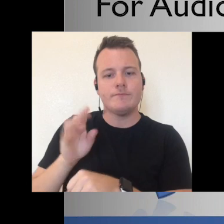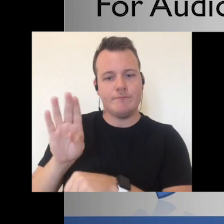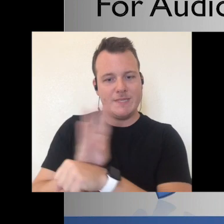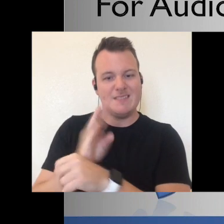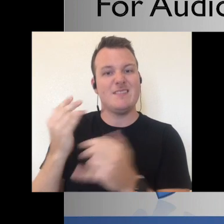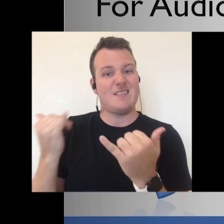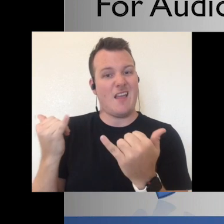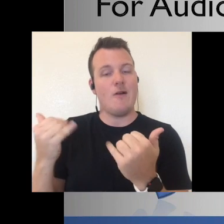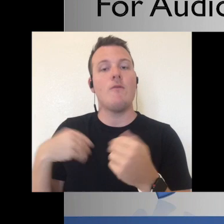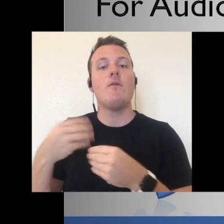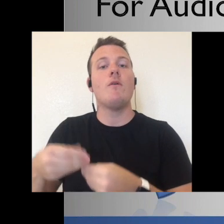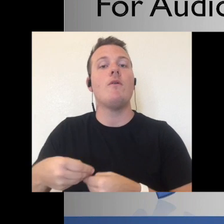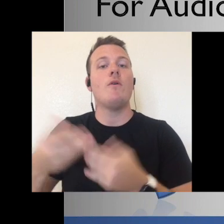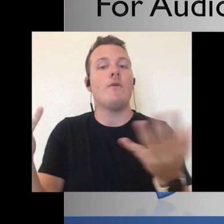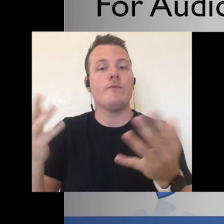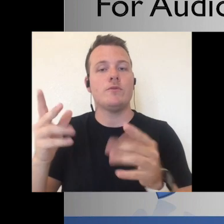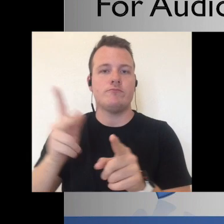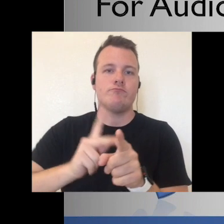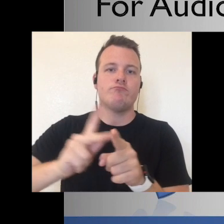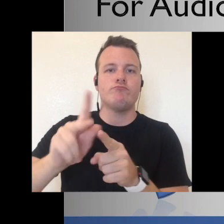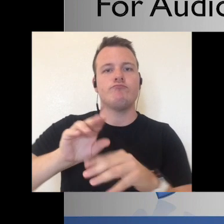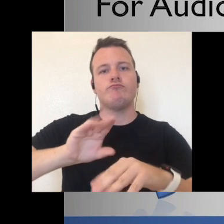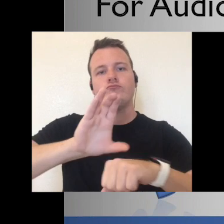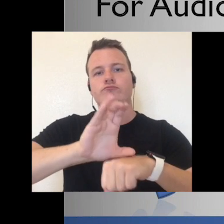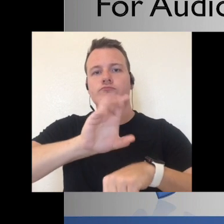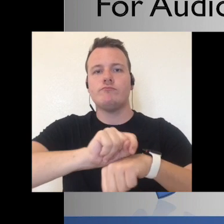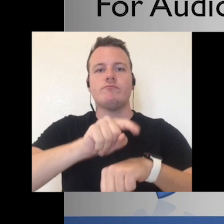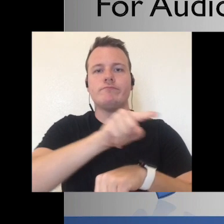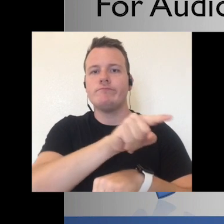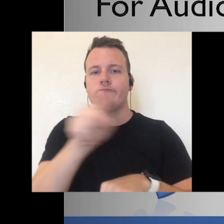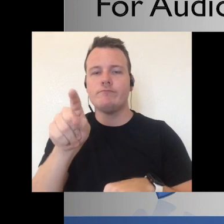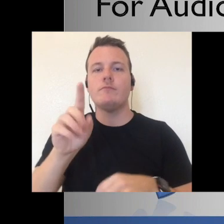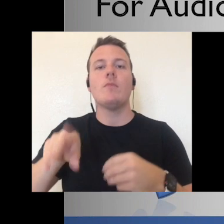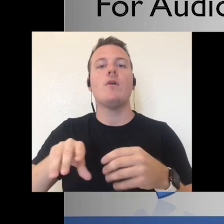professional advice to the hearing industry and provides expert witness